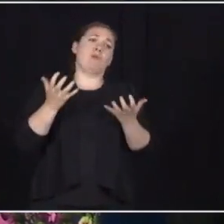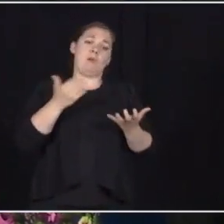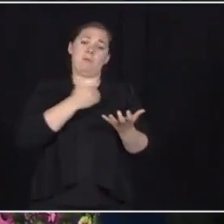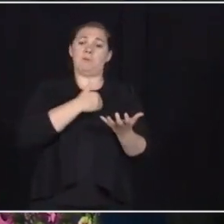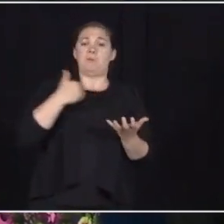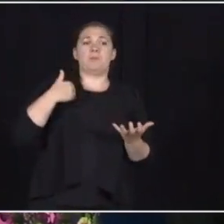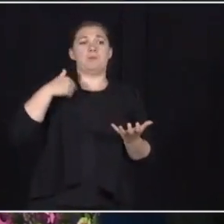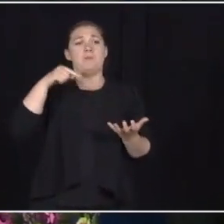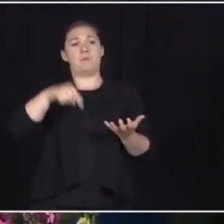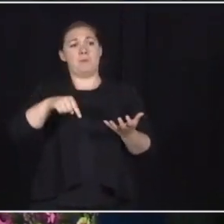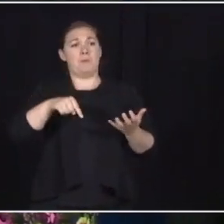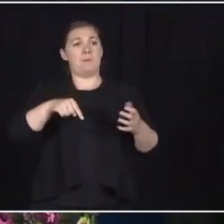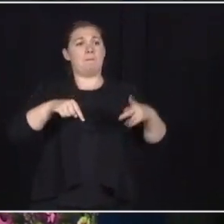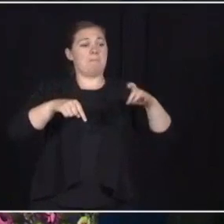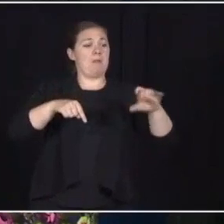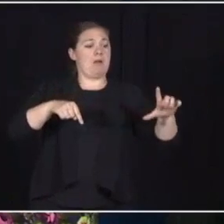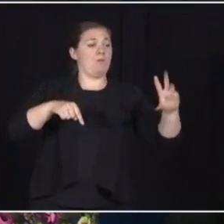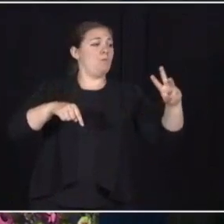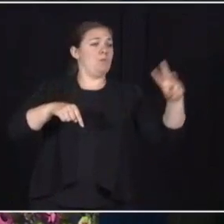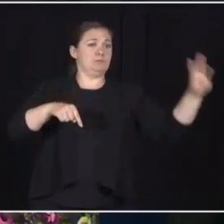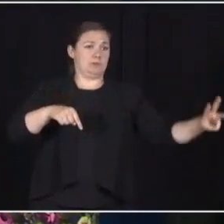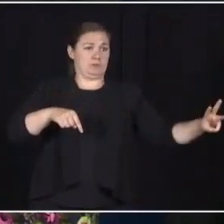would like to see Toronto, peel at stage 2 by next Friday?